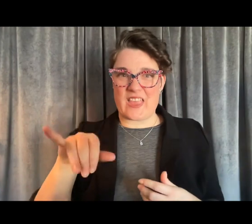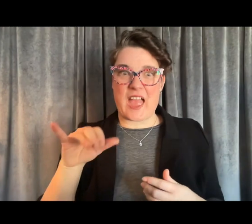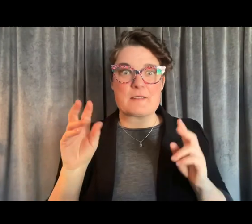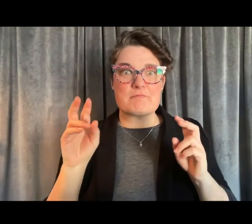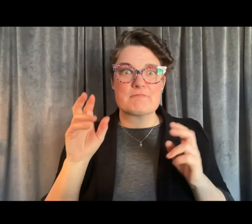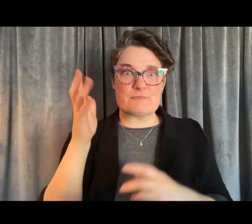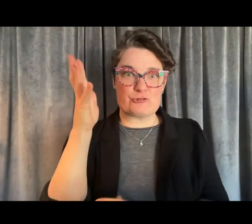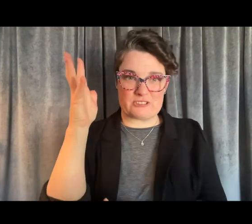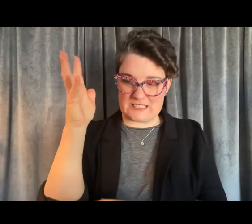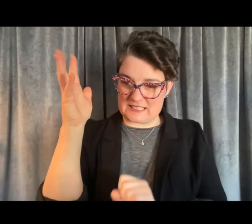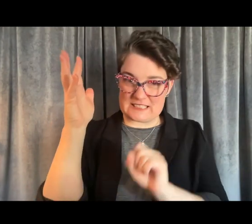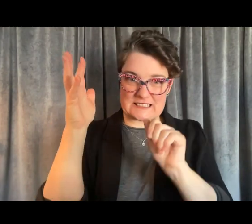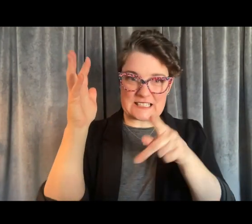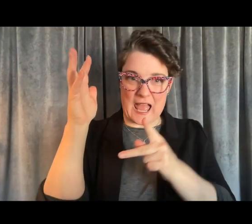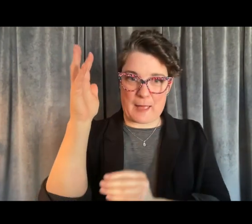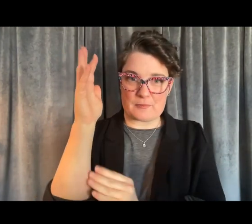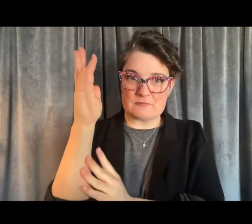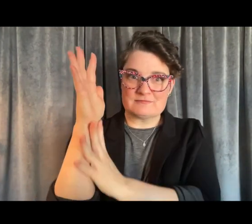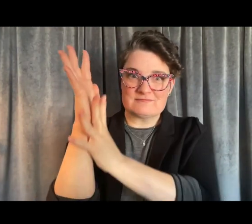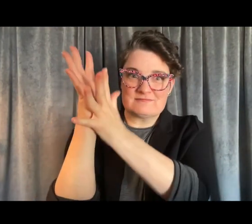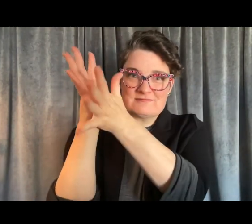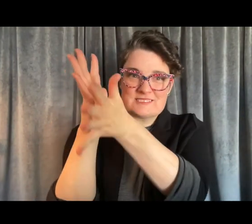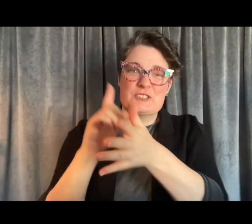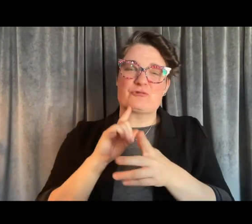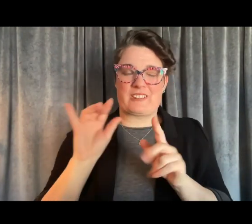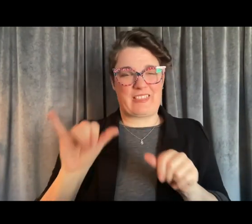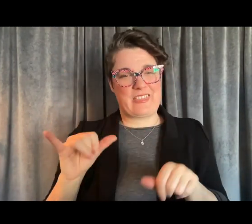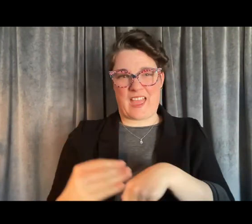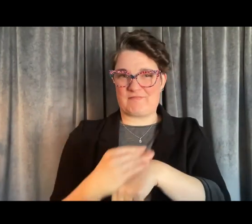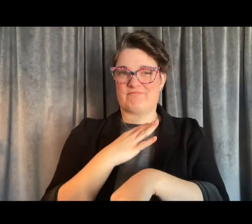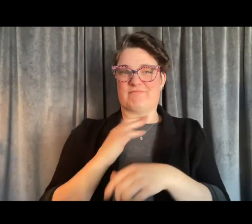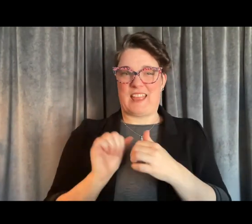sap, that really informs the way that I think about Tu B'Shvat now.